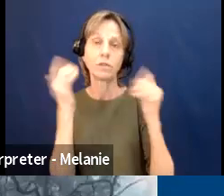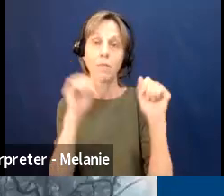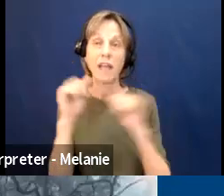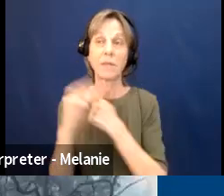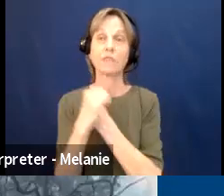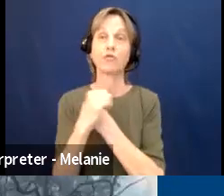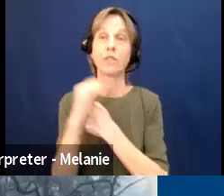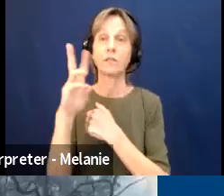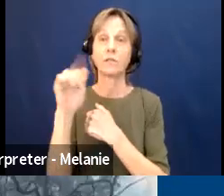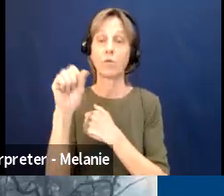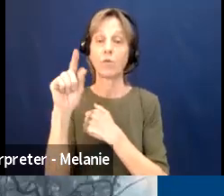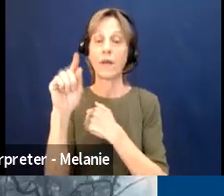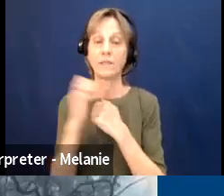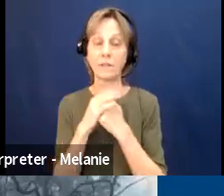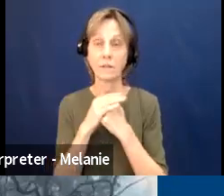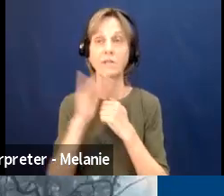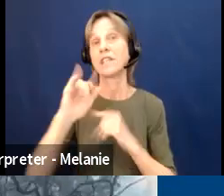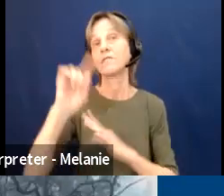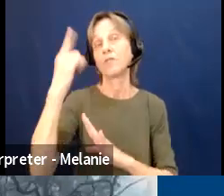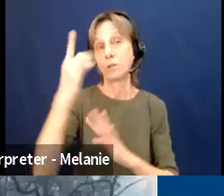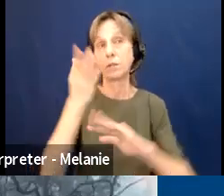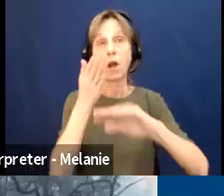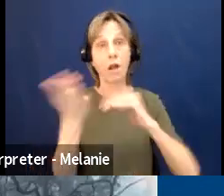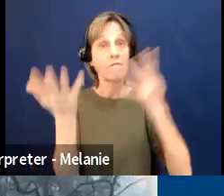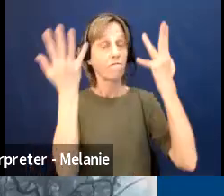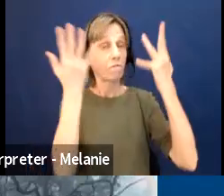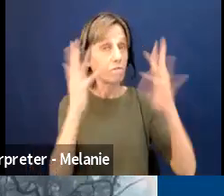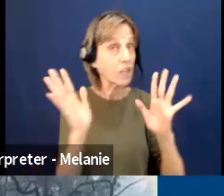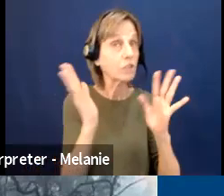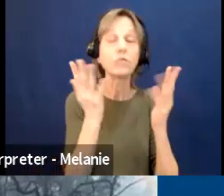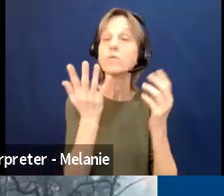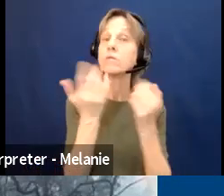get the debris removed you may or may not want to rebuild let's assume you want to rebuild you have